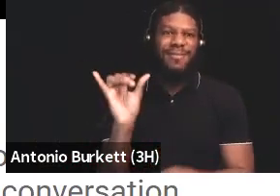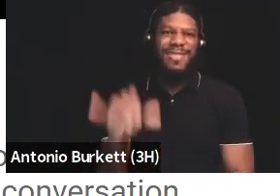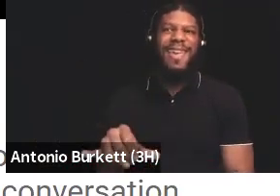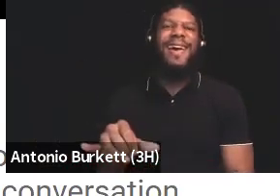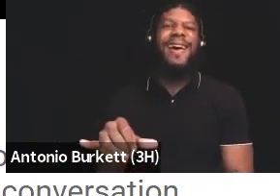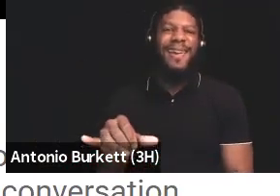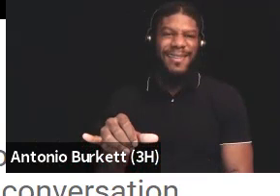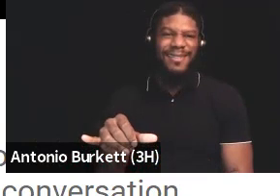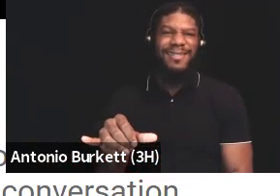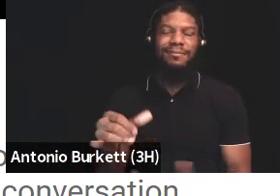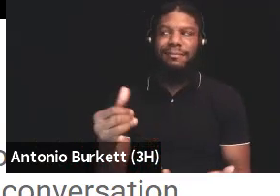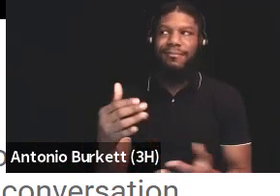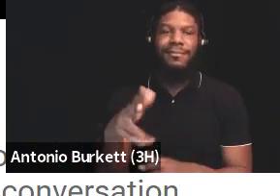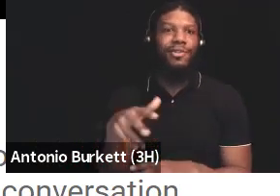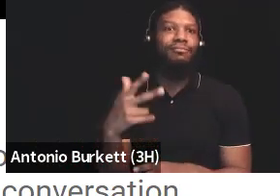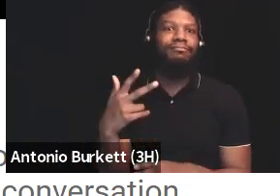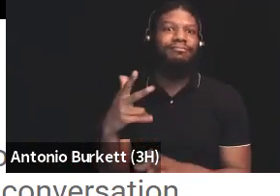Which is cheating because it's really three questions, all in one.